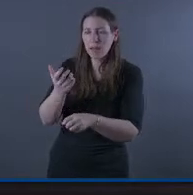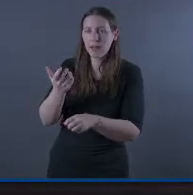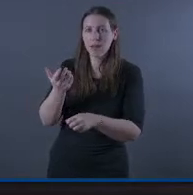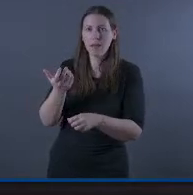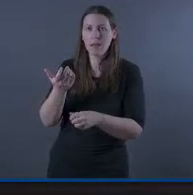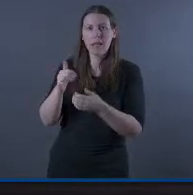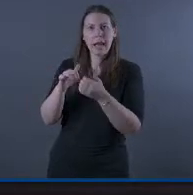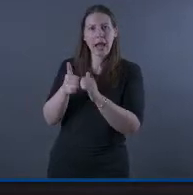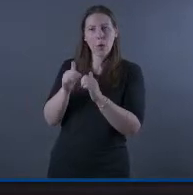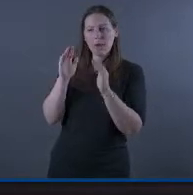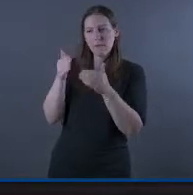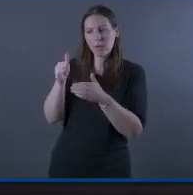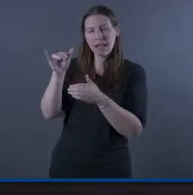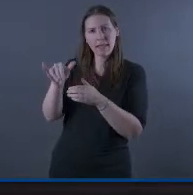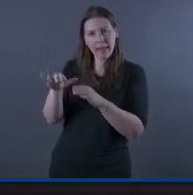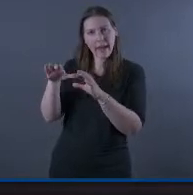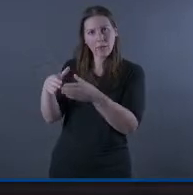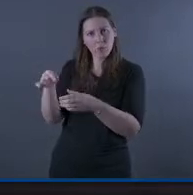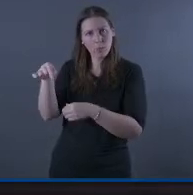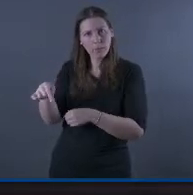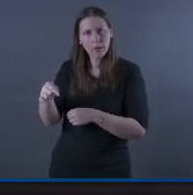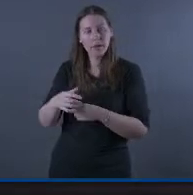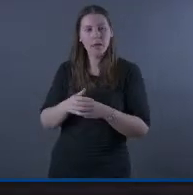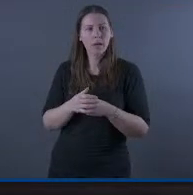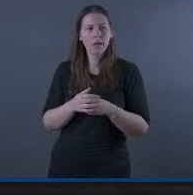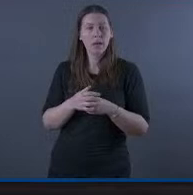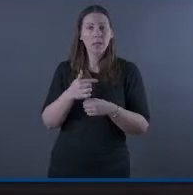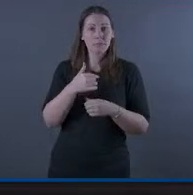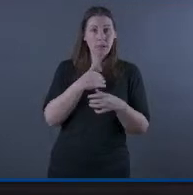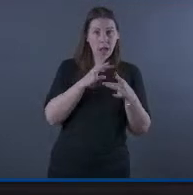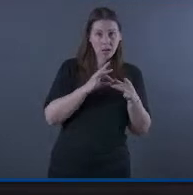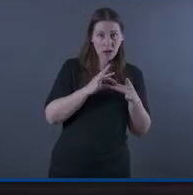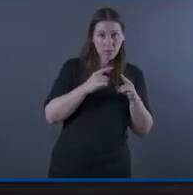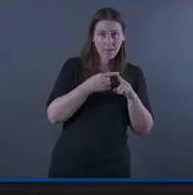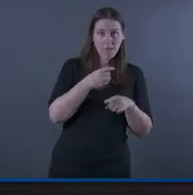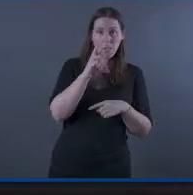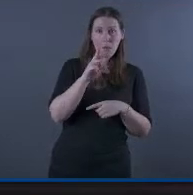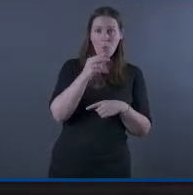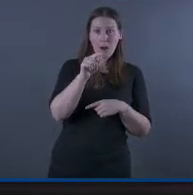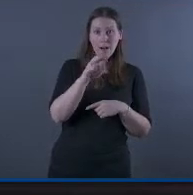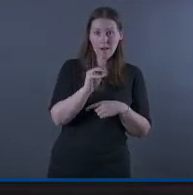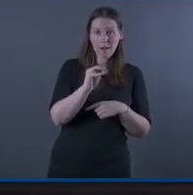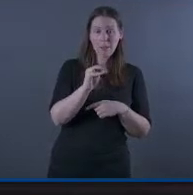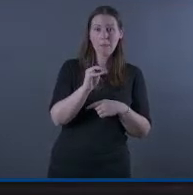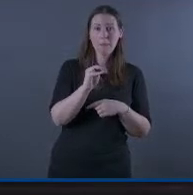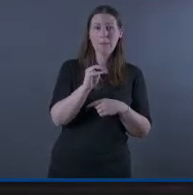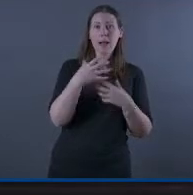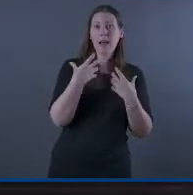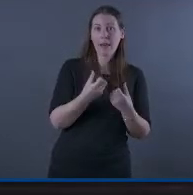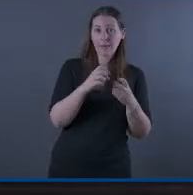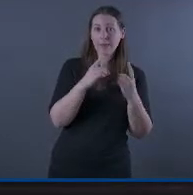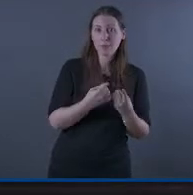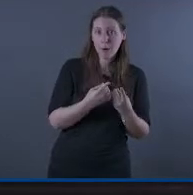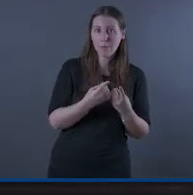from a Whatcom County health department perspective. And then of course ask that other panelists to share their information as well.